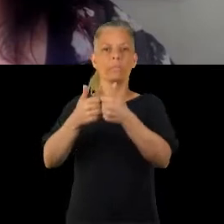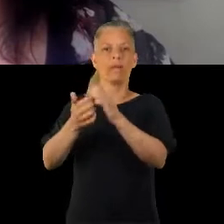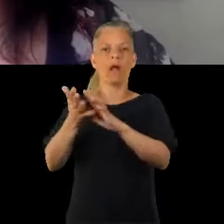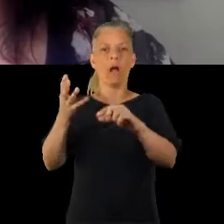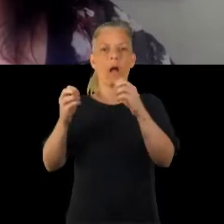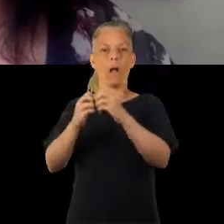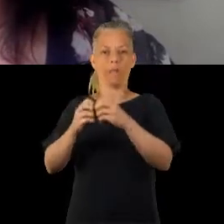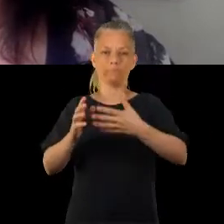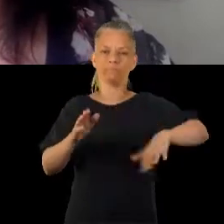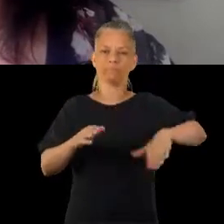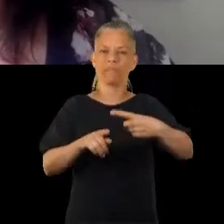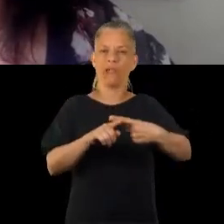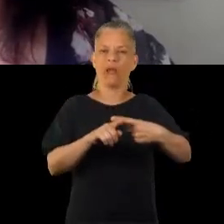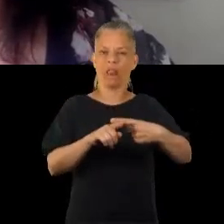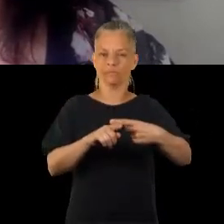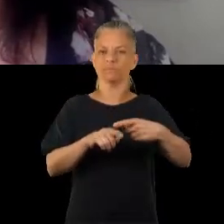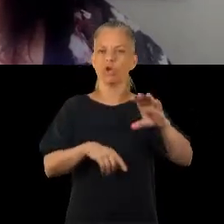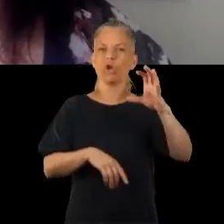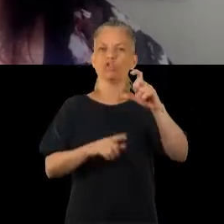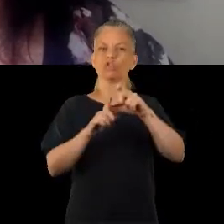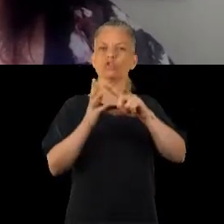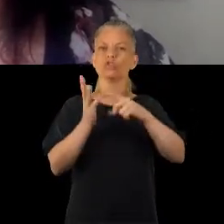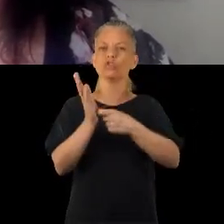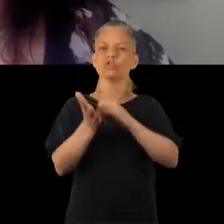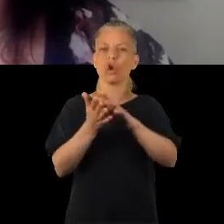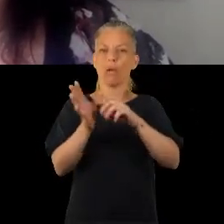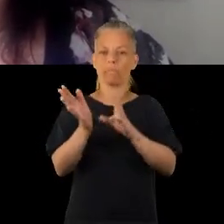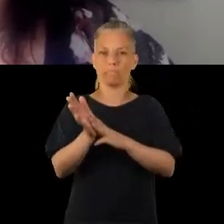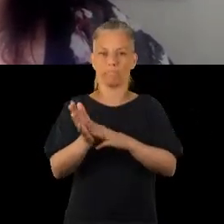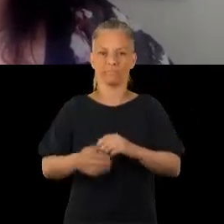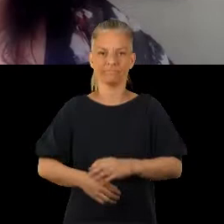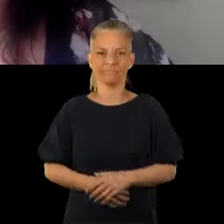down in England, down in County Durham. I was really excited to meet her after looking